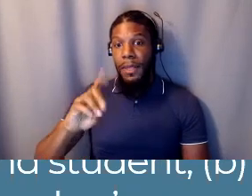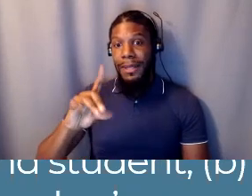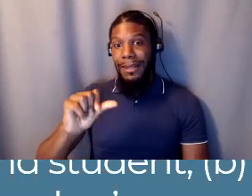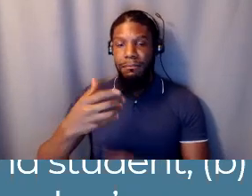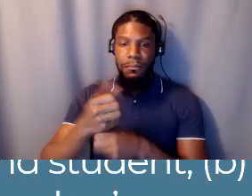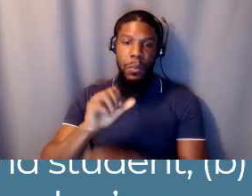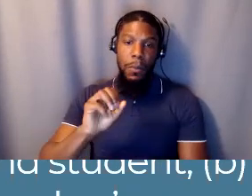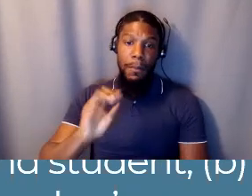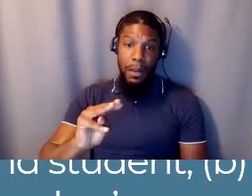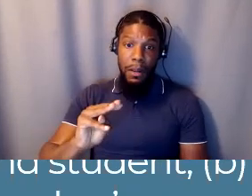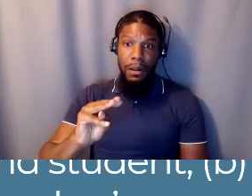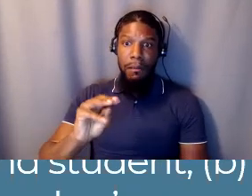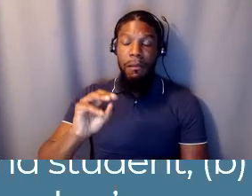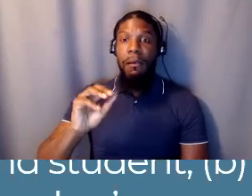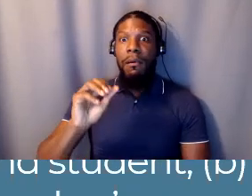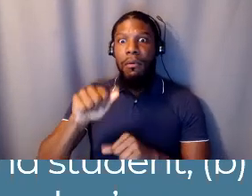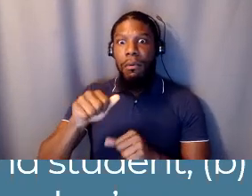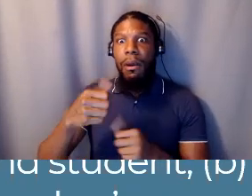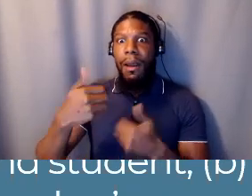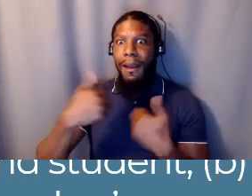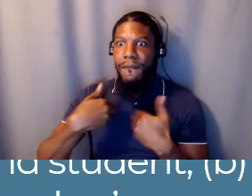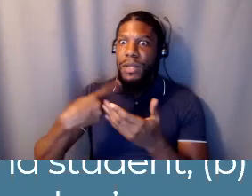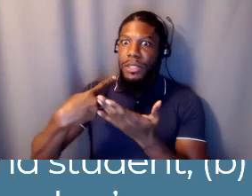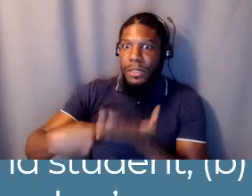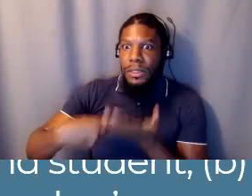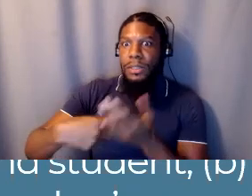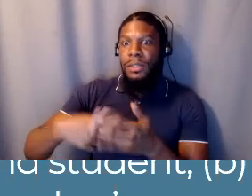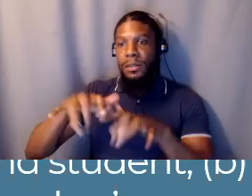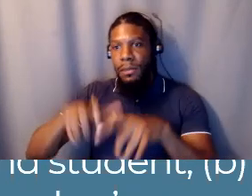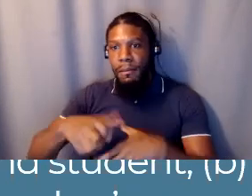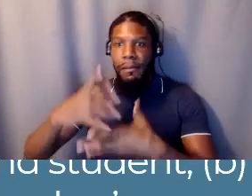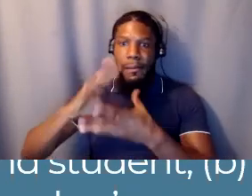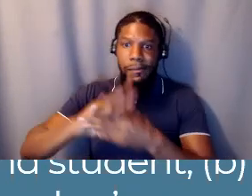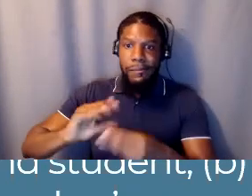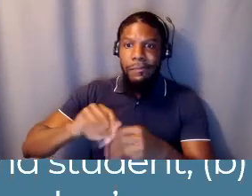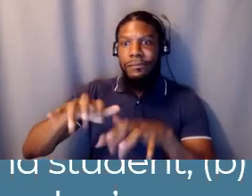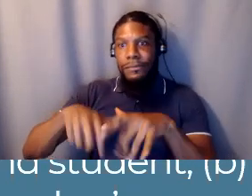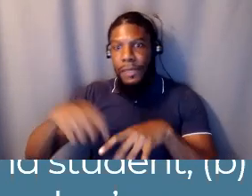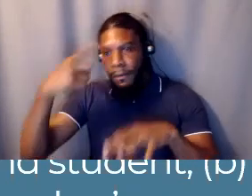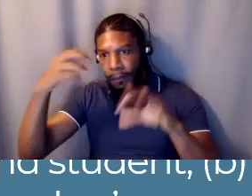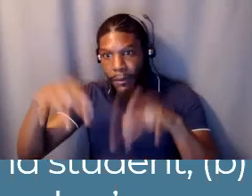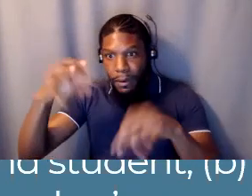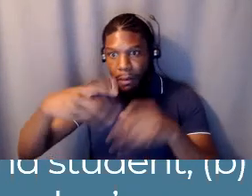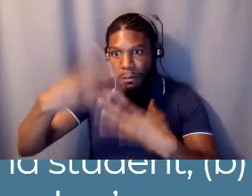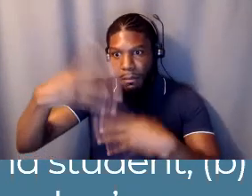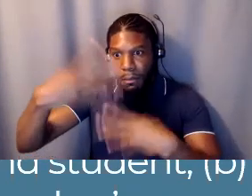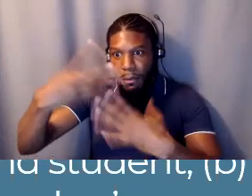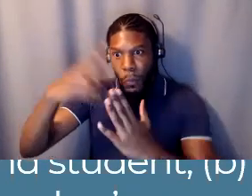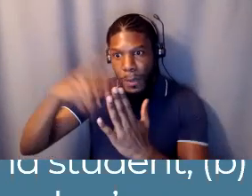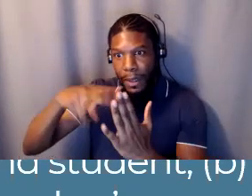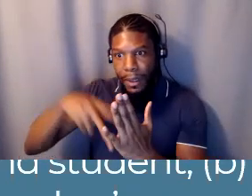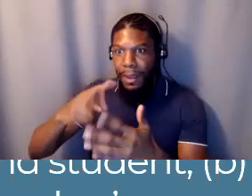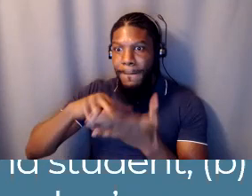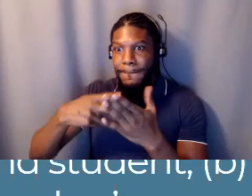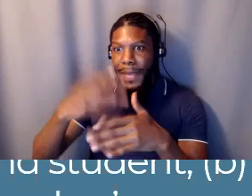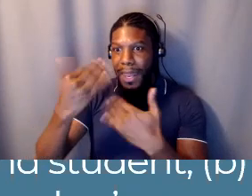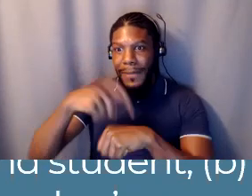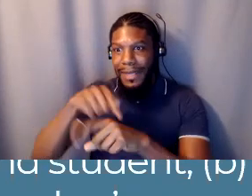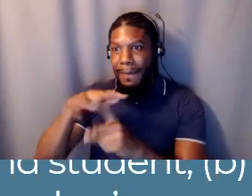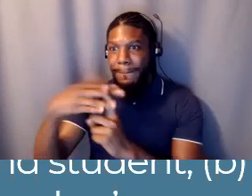and can move beyond our initial ideas of time and space to continue dialogue and discussion.